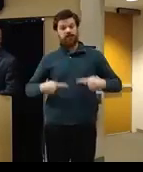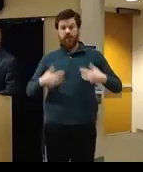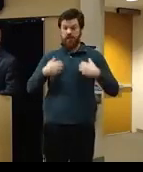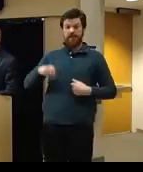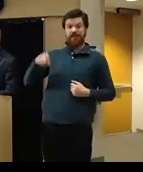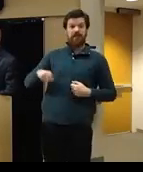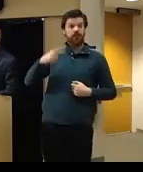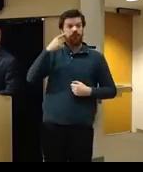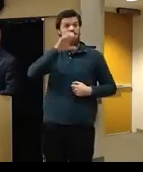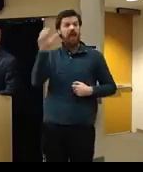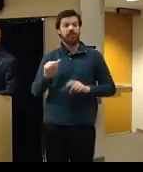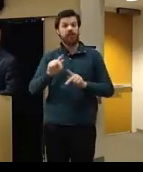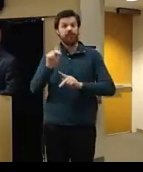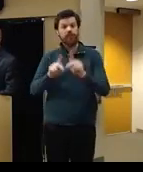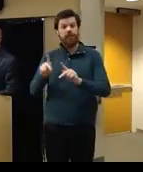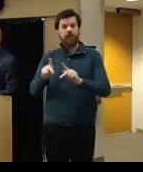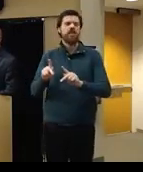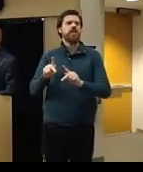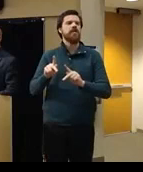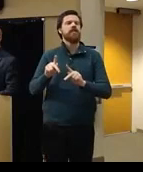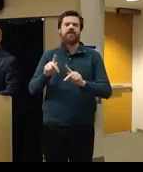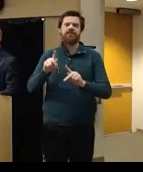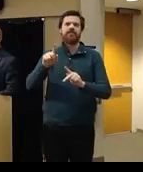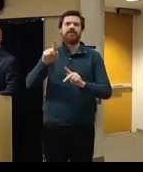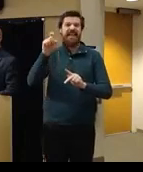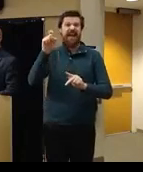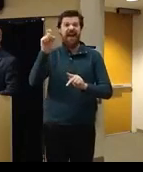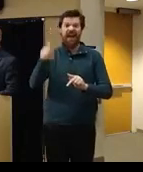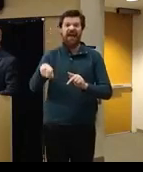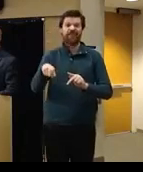of African people then it's got to be something that's going to have to be derived from African